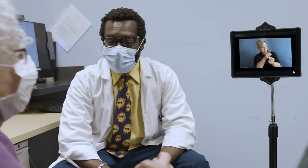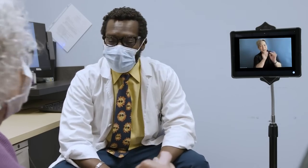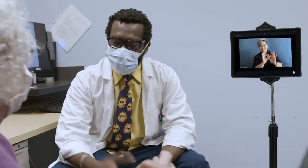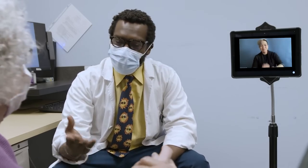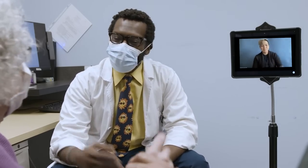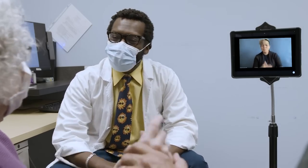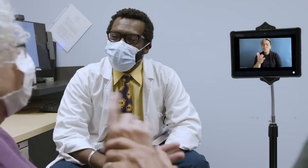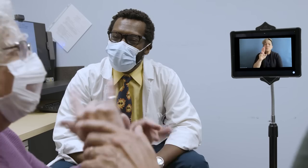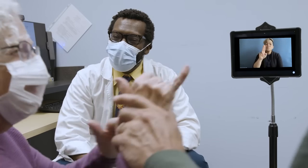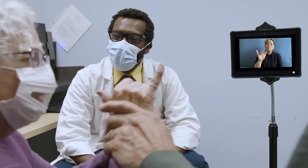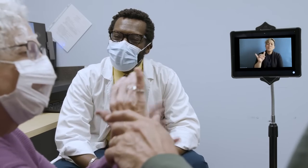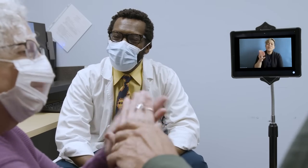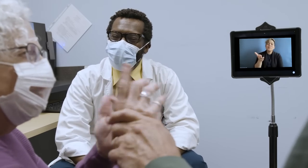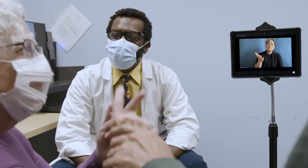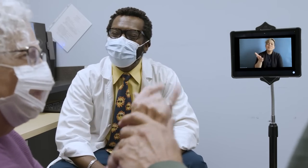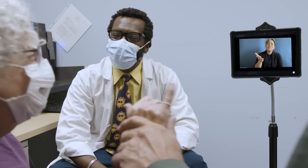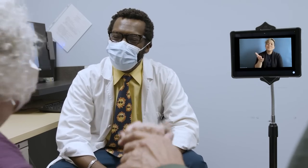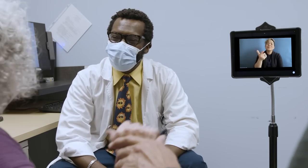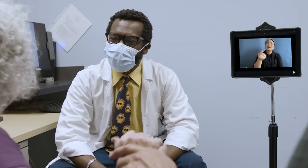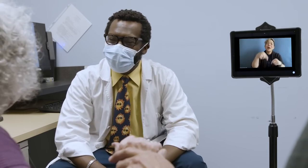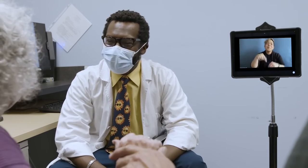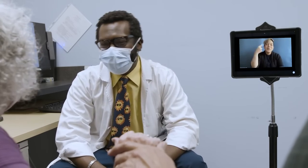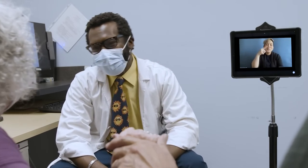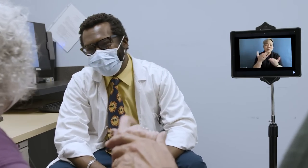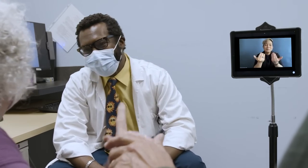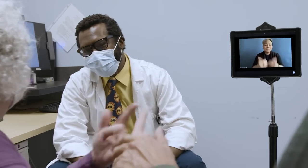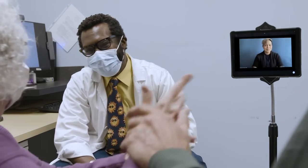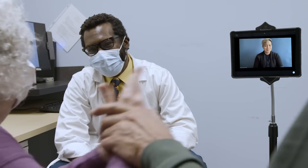So, Ruby, what brings you in today?